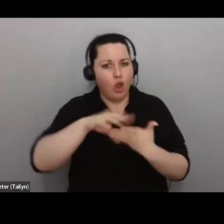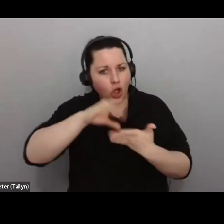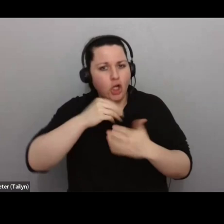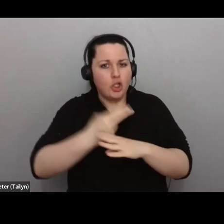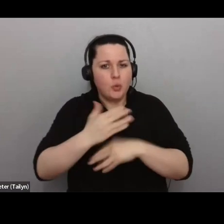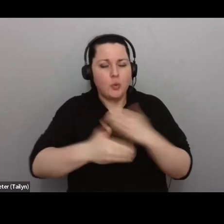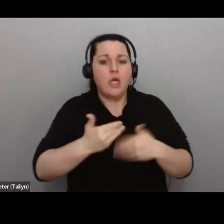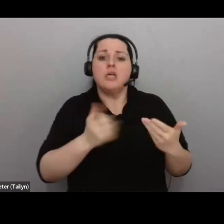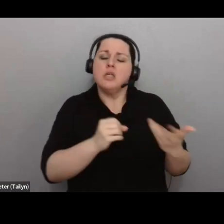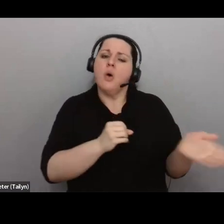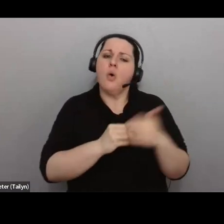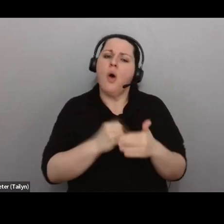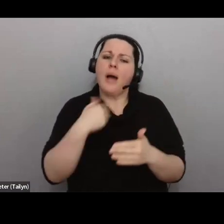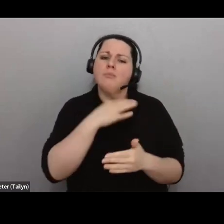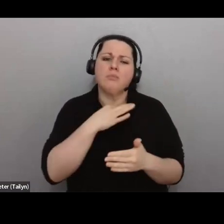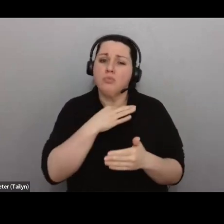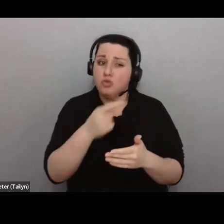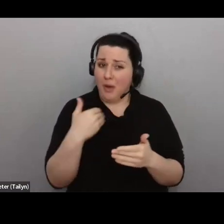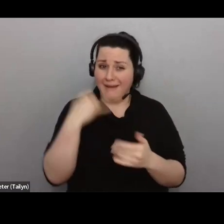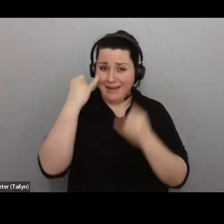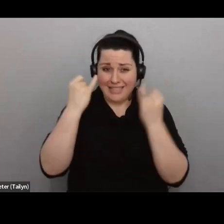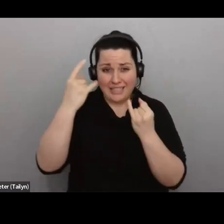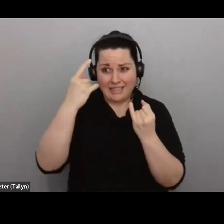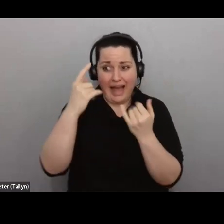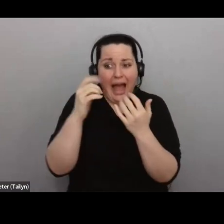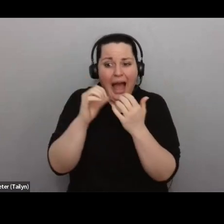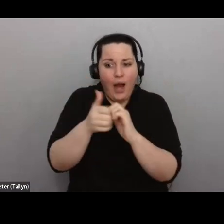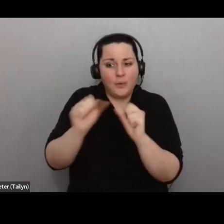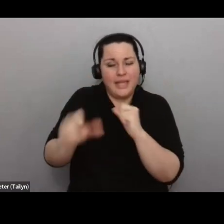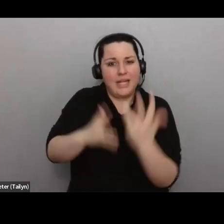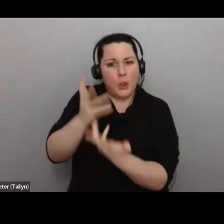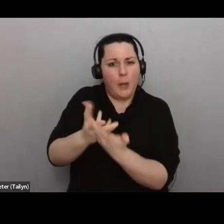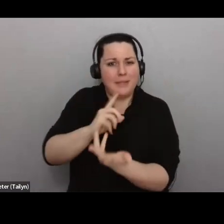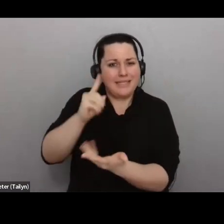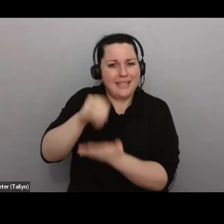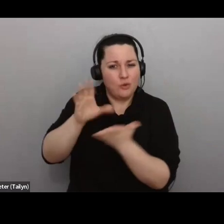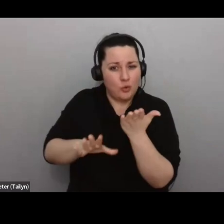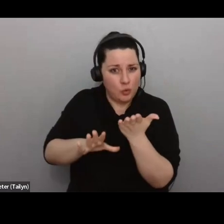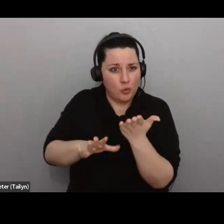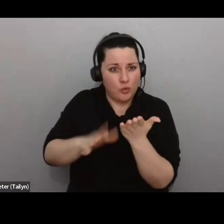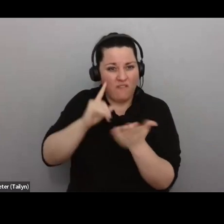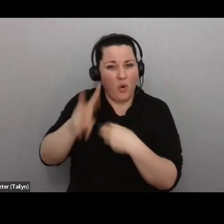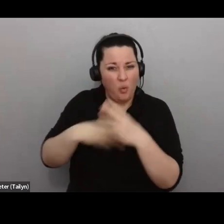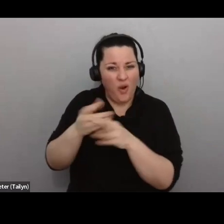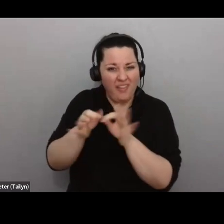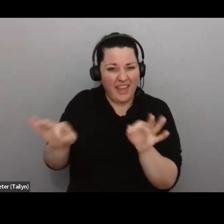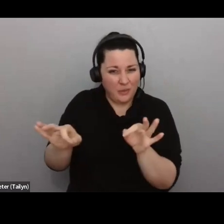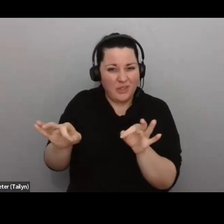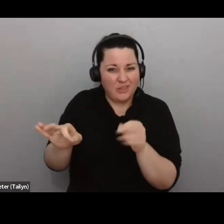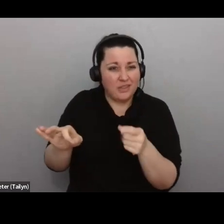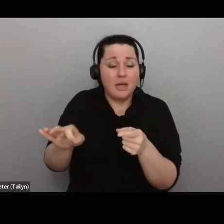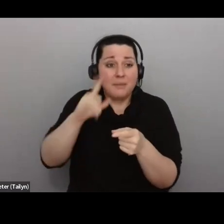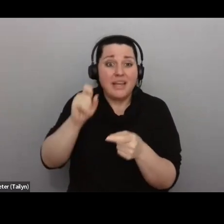Colleen: Do you have any ideas for general ways to accommodate a deaf student in a world language classroom that involves so much speaking in class?